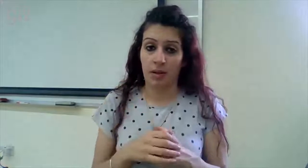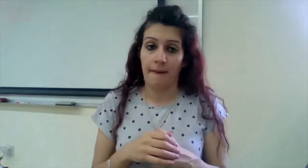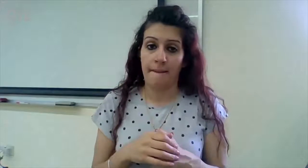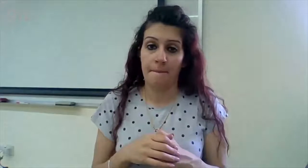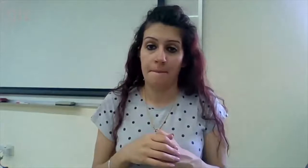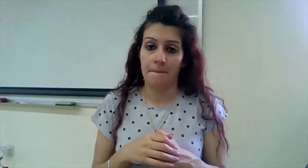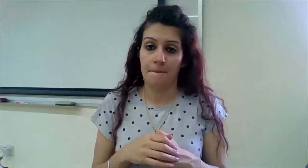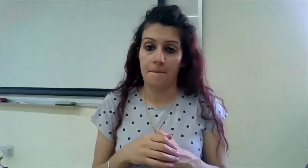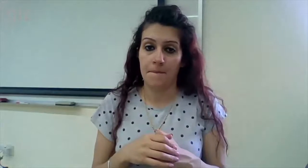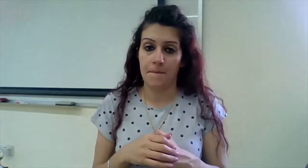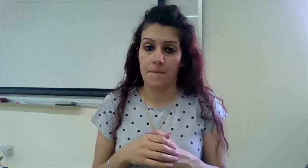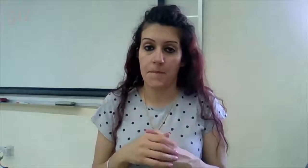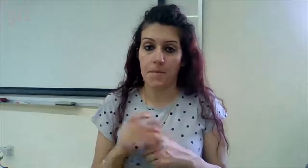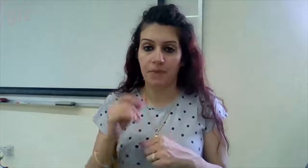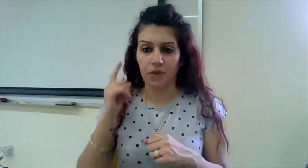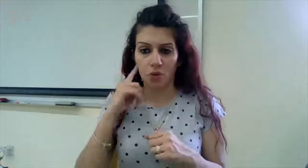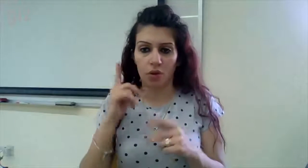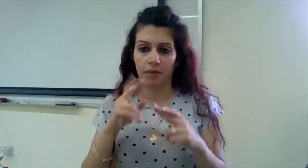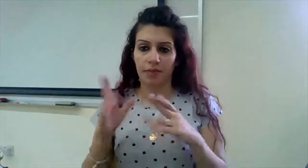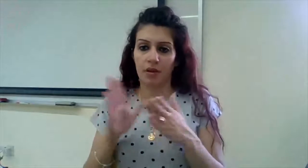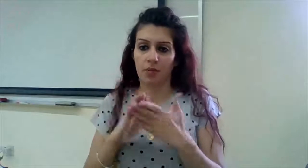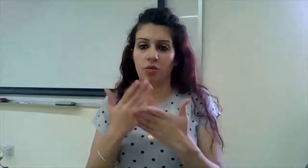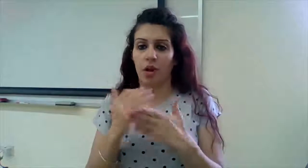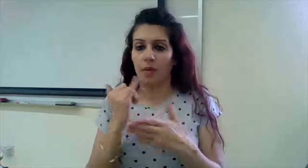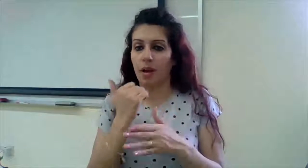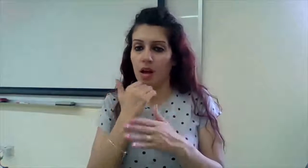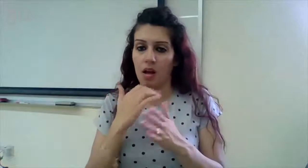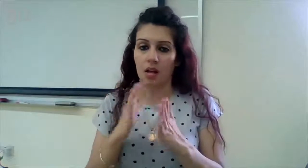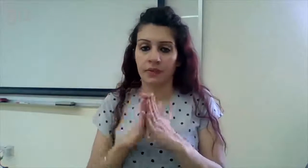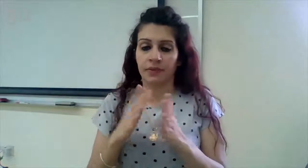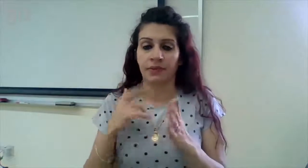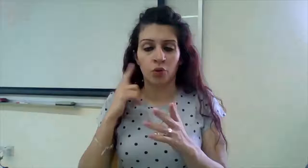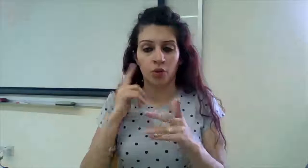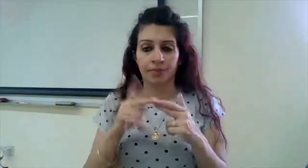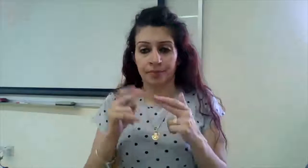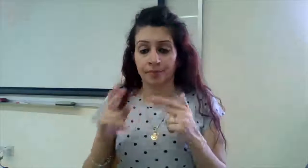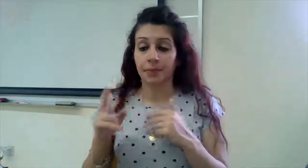partners that we are working with to be able to share that information back to